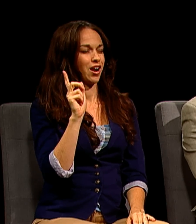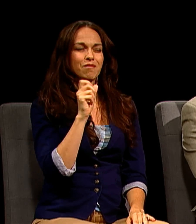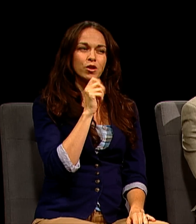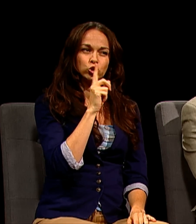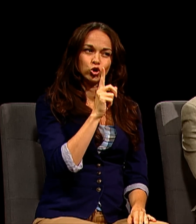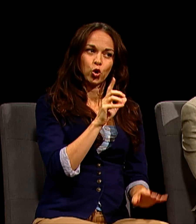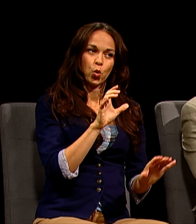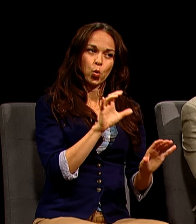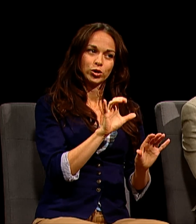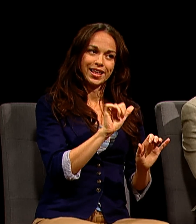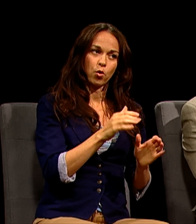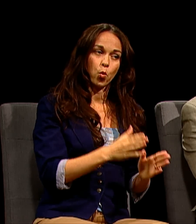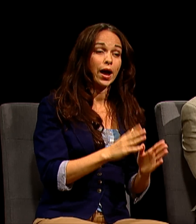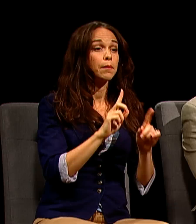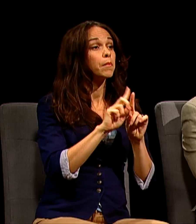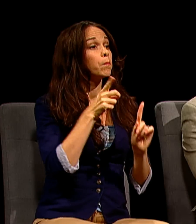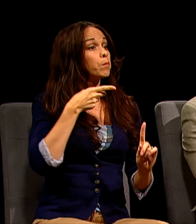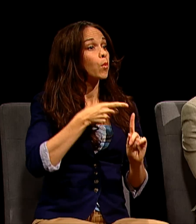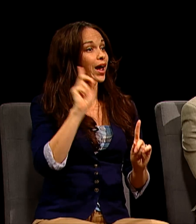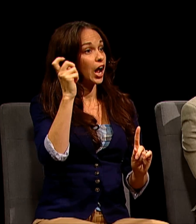government has no right to tell you what you can and